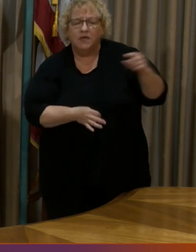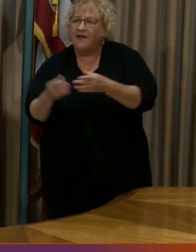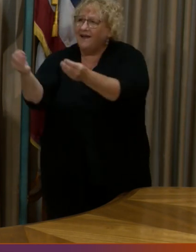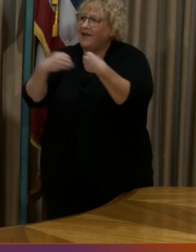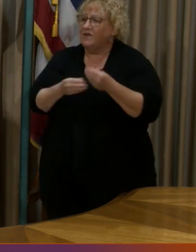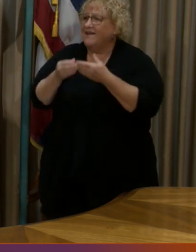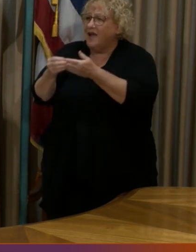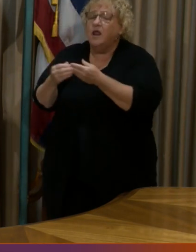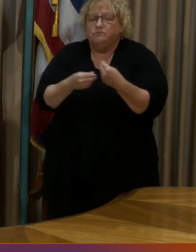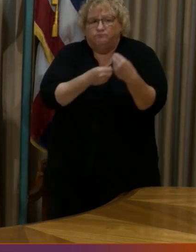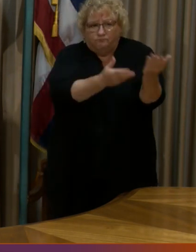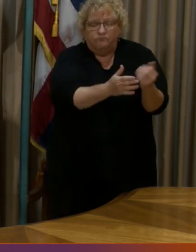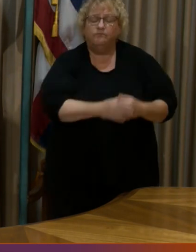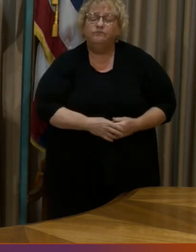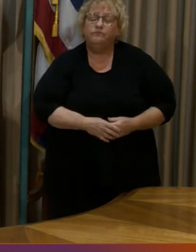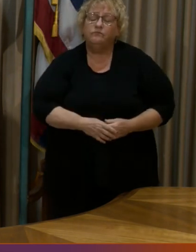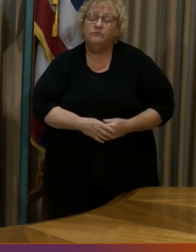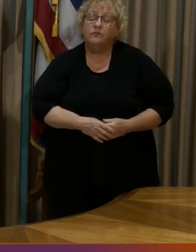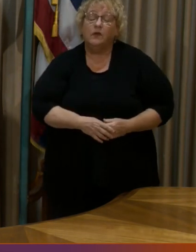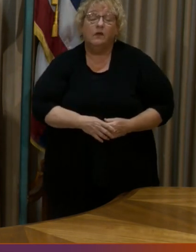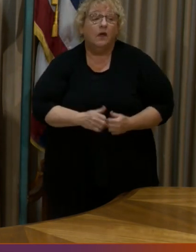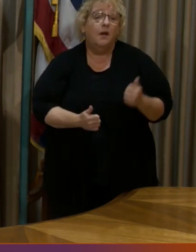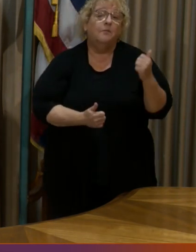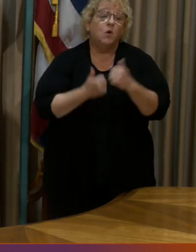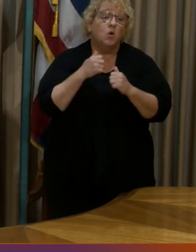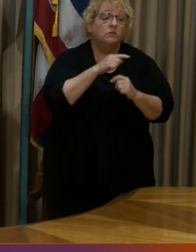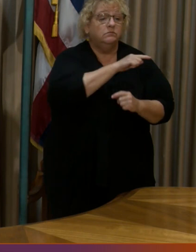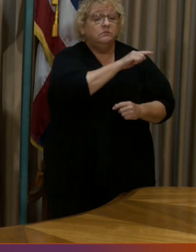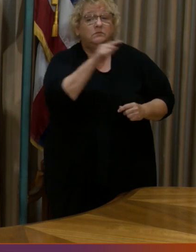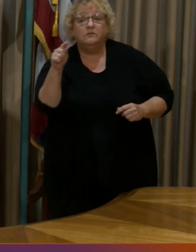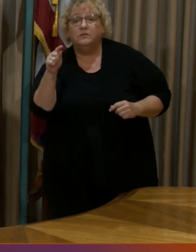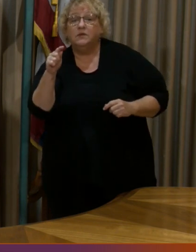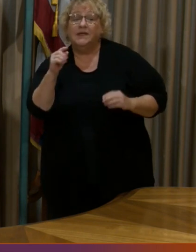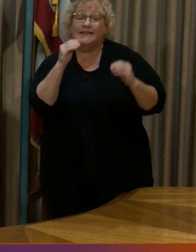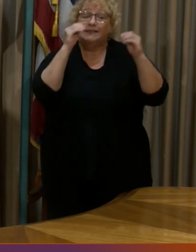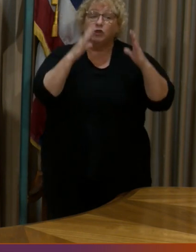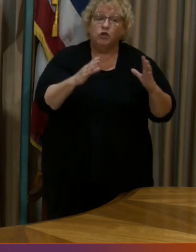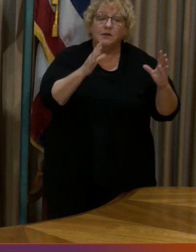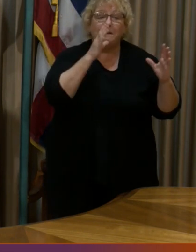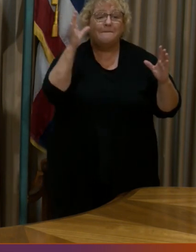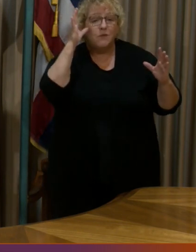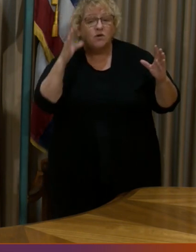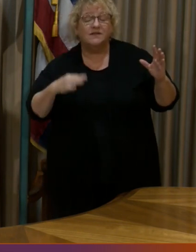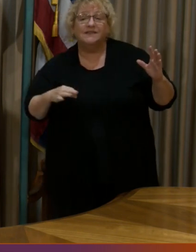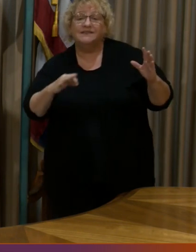UNDERSTAND THE CONTEXT AND THINK ABOUT DECISION MAKING SO THAT'S REALLY WHAT THEY'VE BEEN ASKING FOR ACROSS THE BOARD.